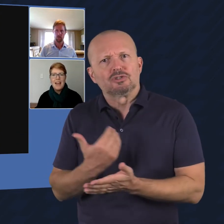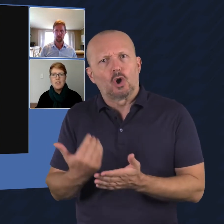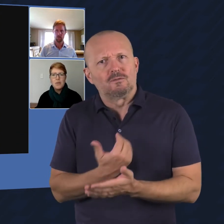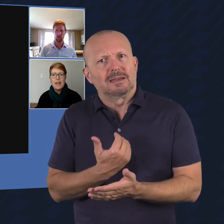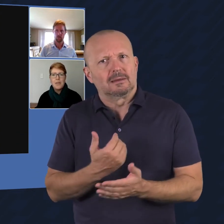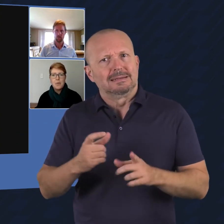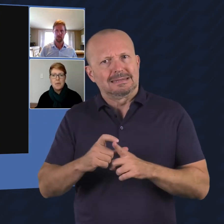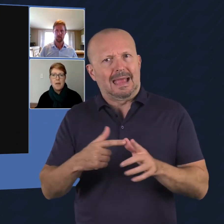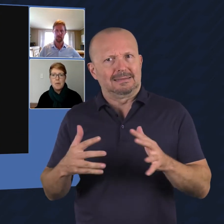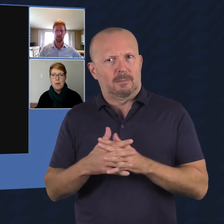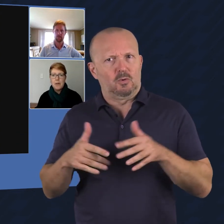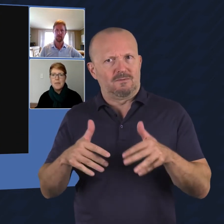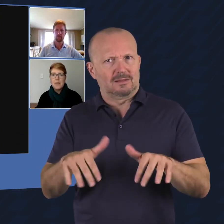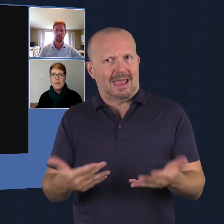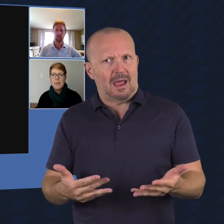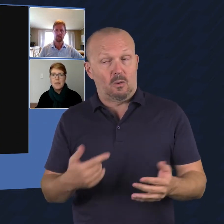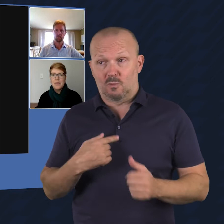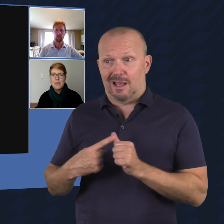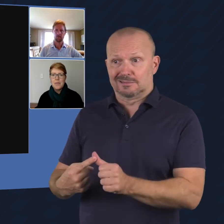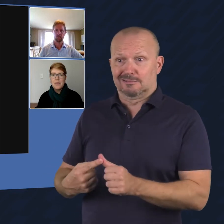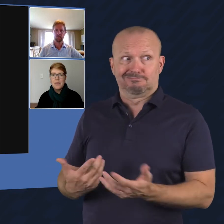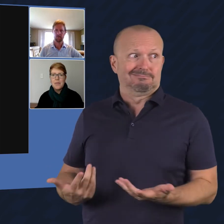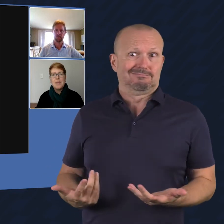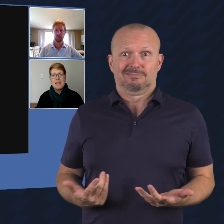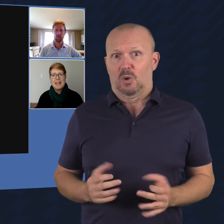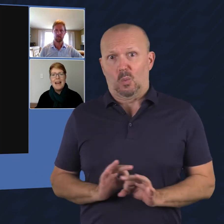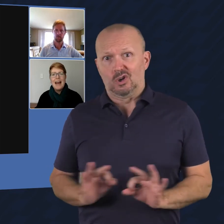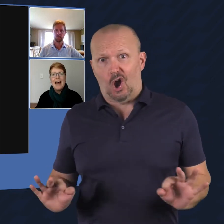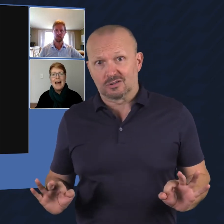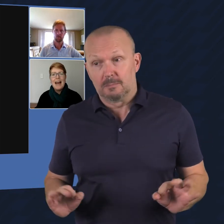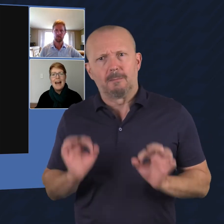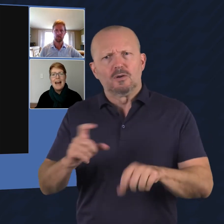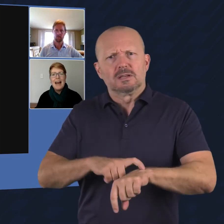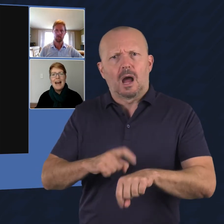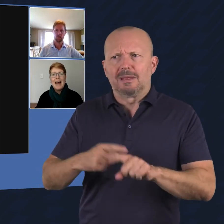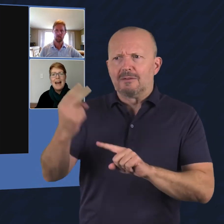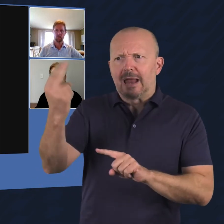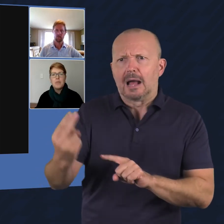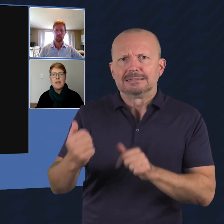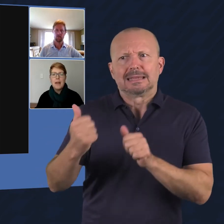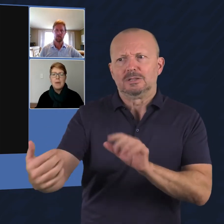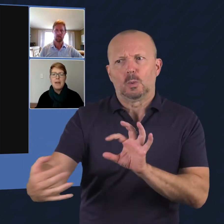And the short answer was that we weren't, but it was fortuitous timing. Having an artist keen to engage with the library